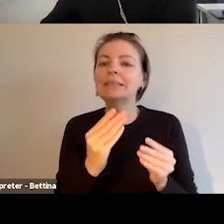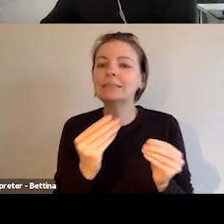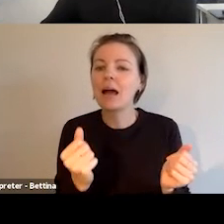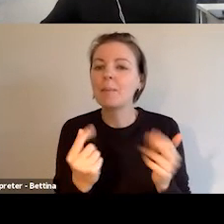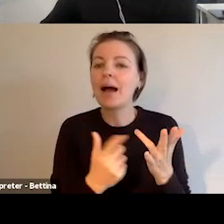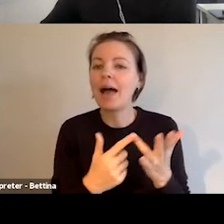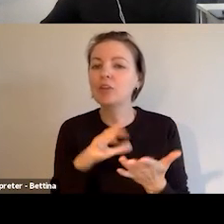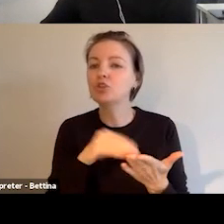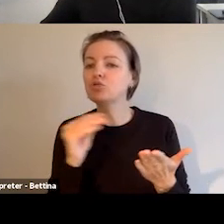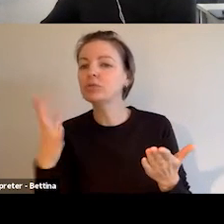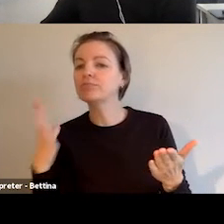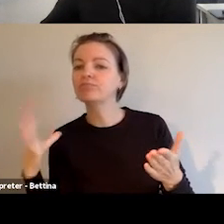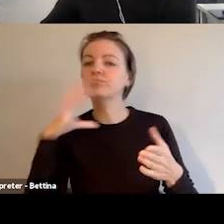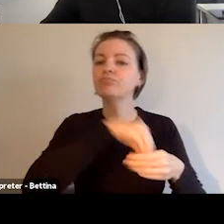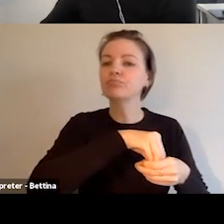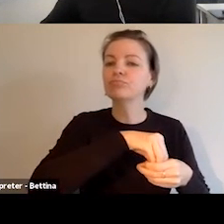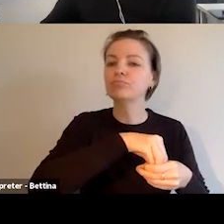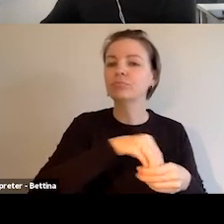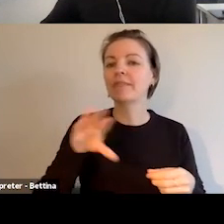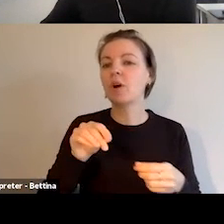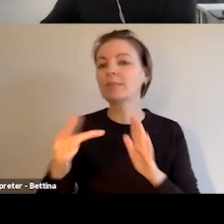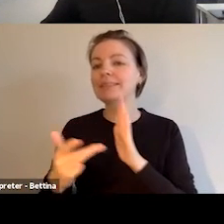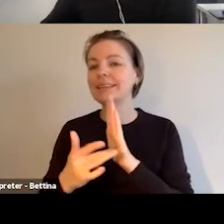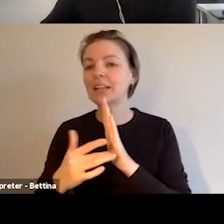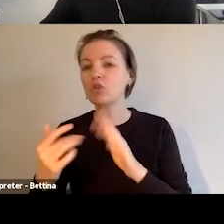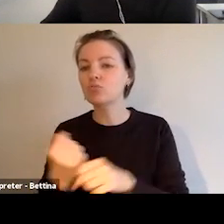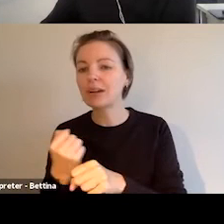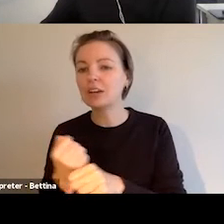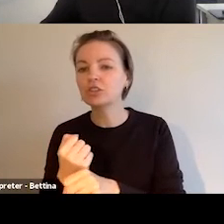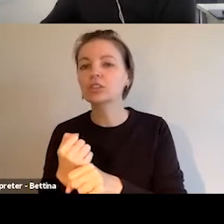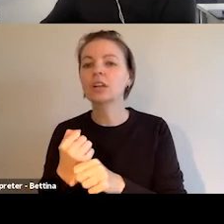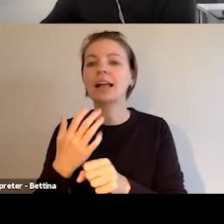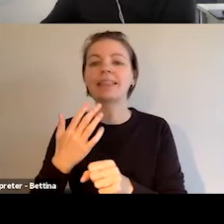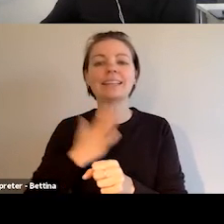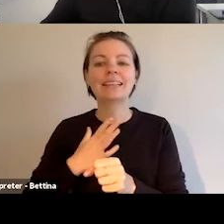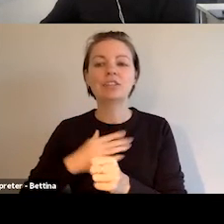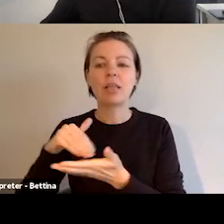film studio and they come from places like reduction where there is rating requirements, they